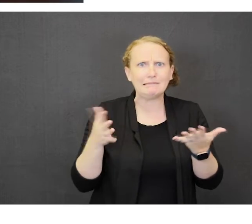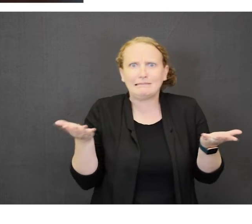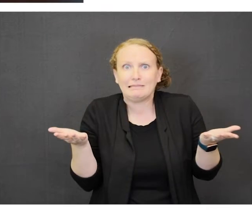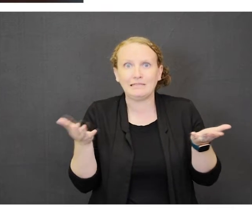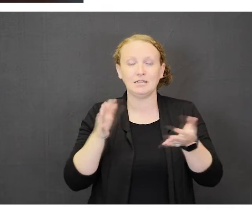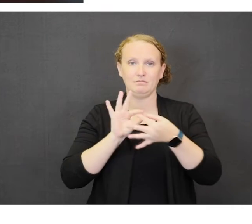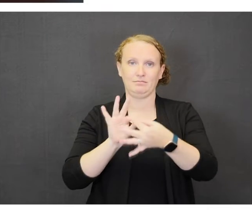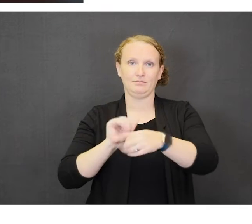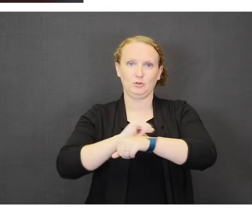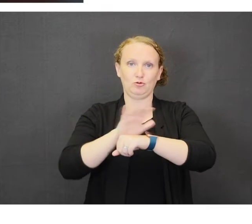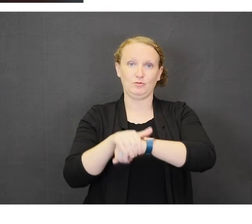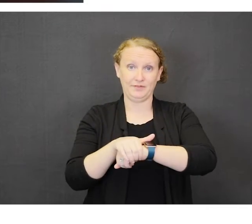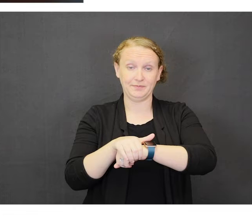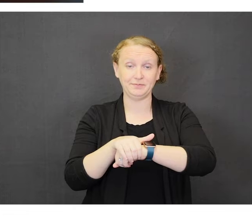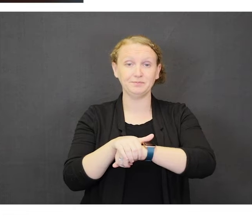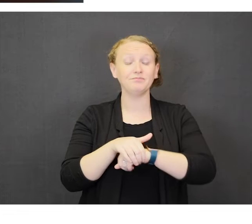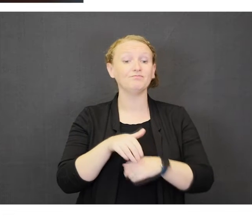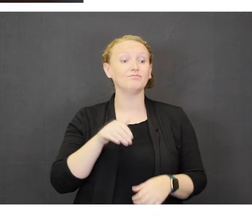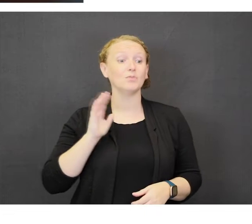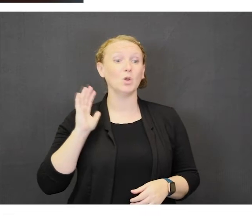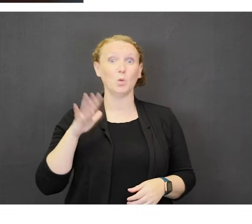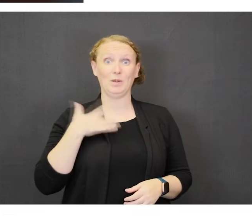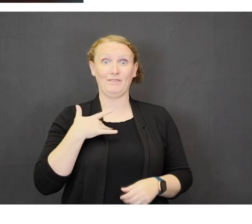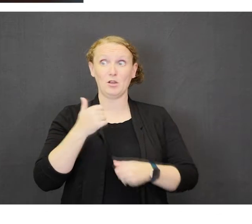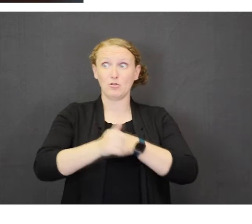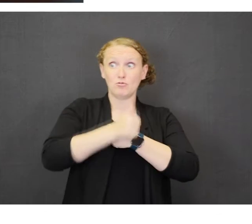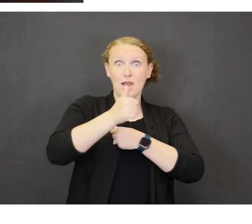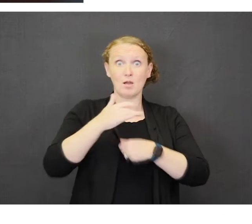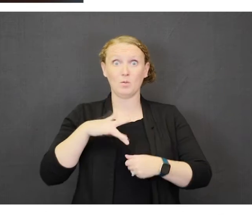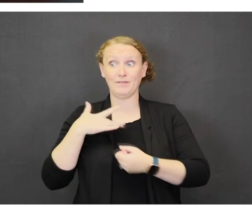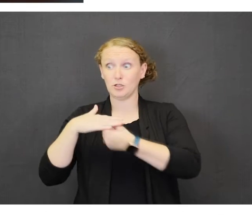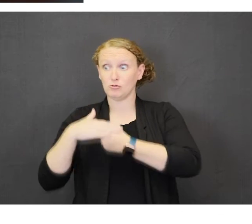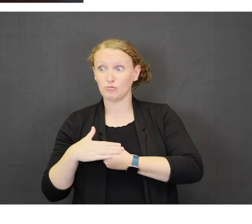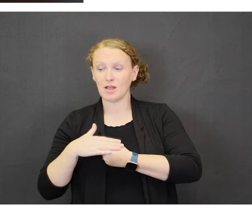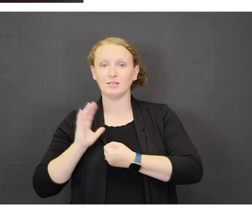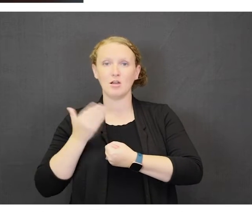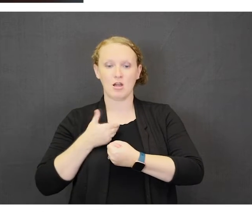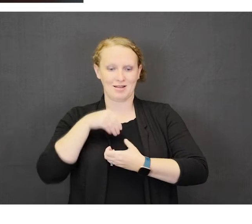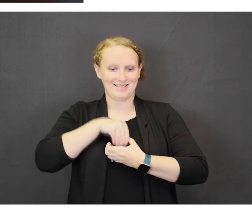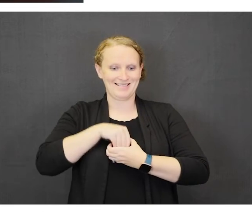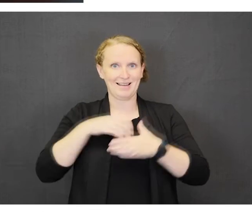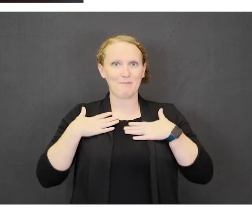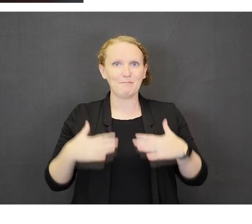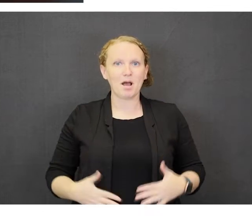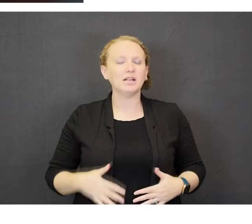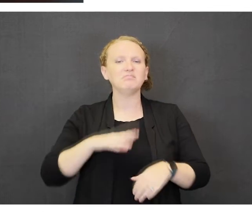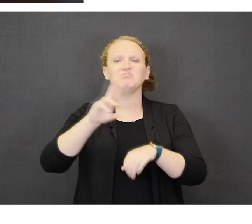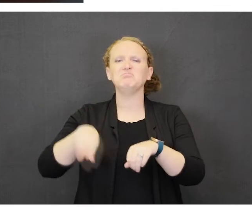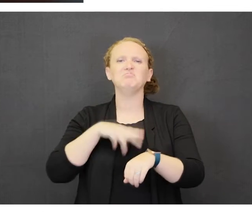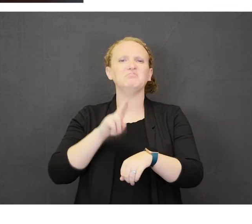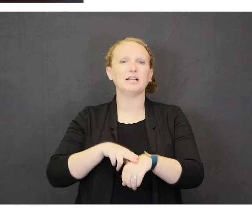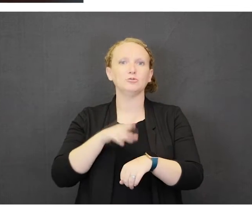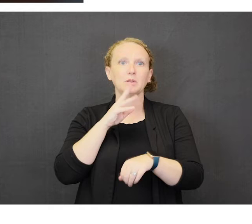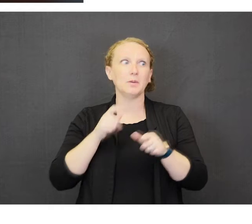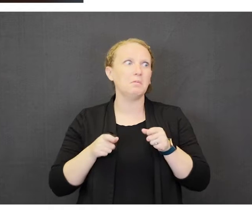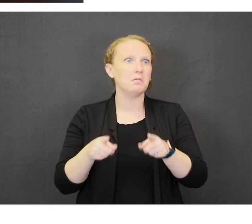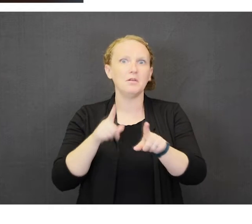bodies are naturally designed to react They attempt to do something about the situation at hand